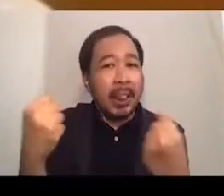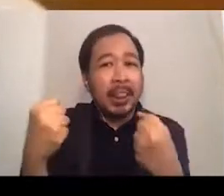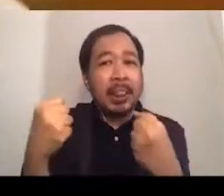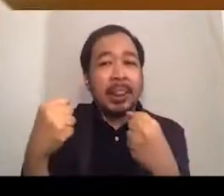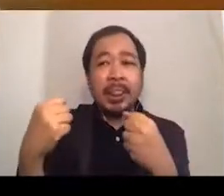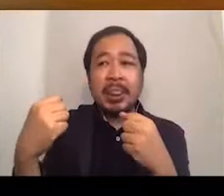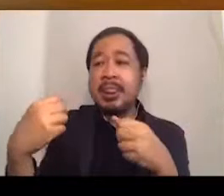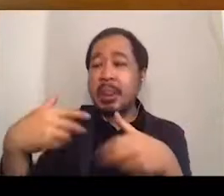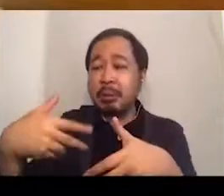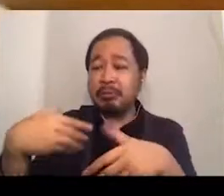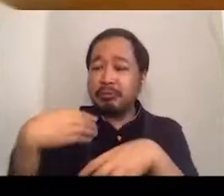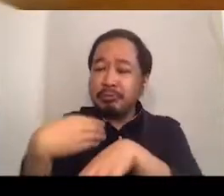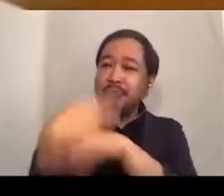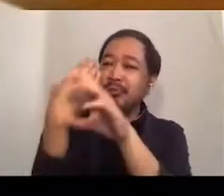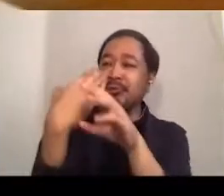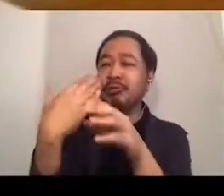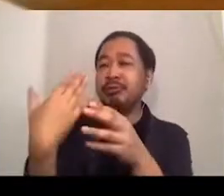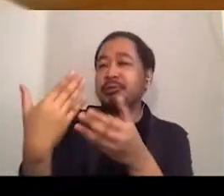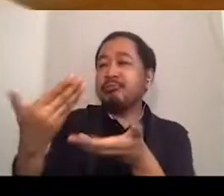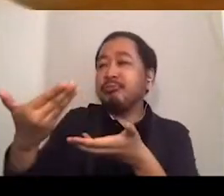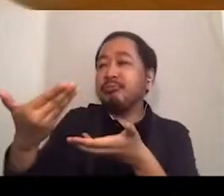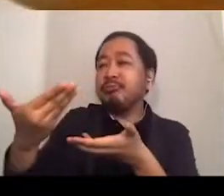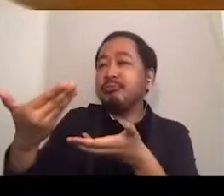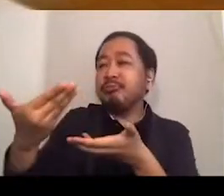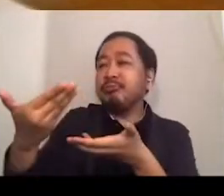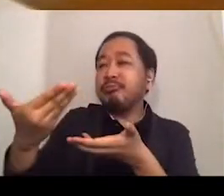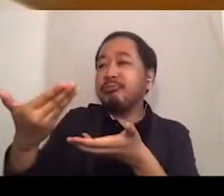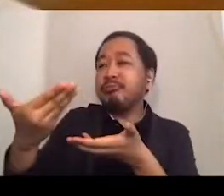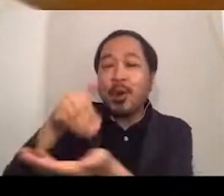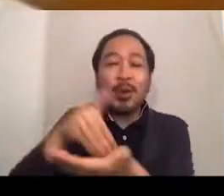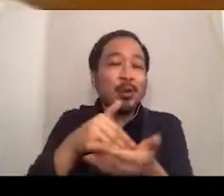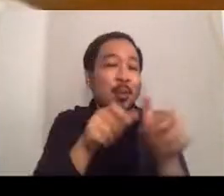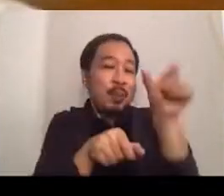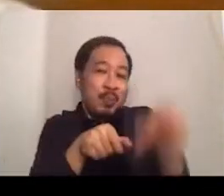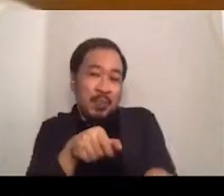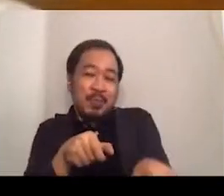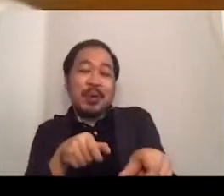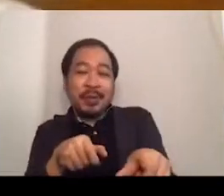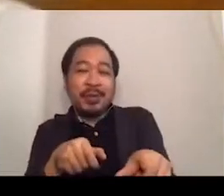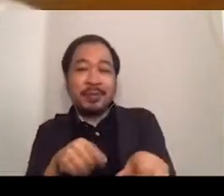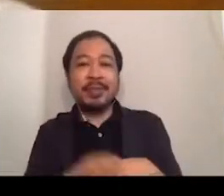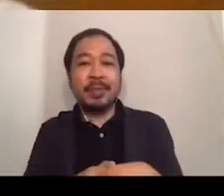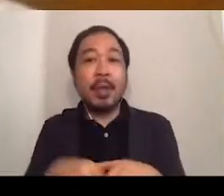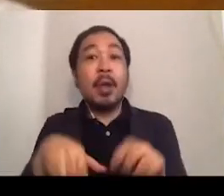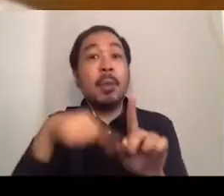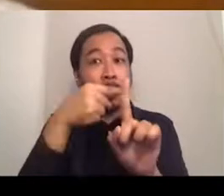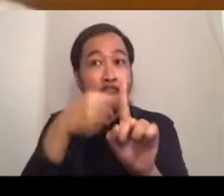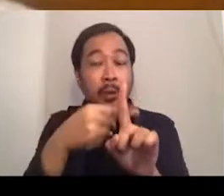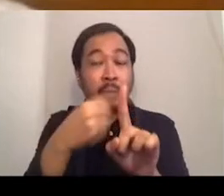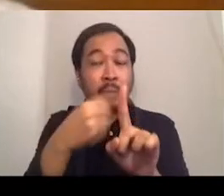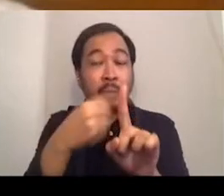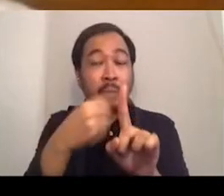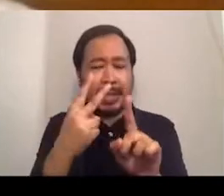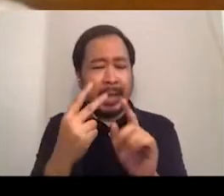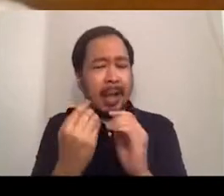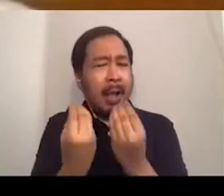in the equation for successfully overcoming these new barriers, partnership with private sector will also be essential,